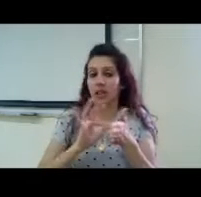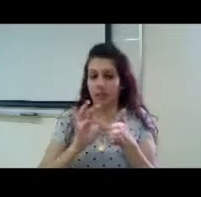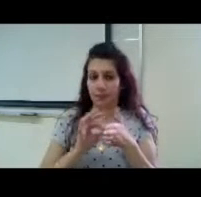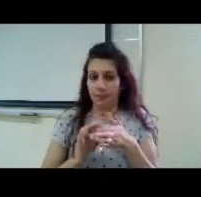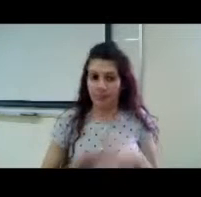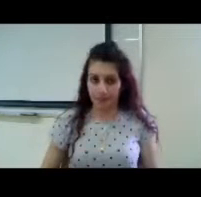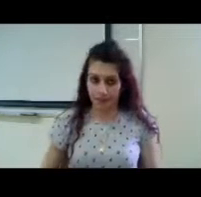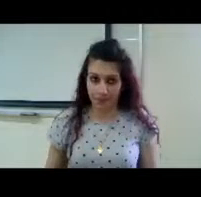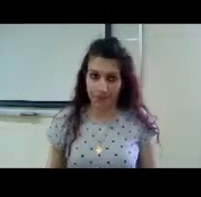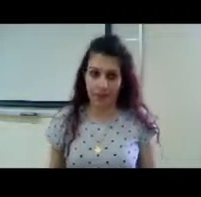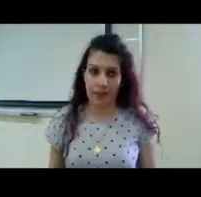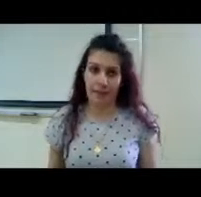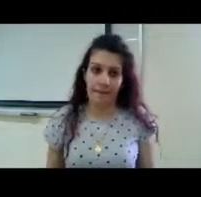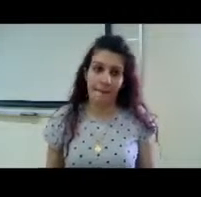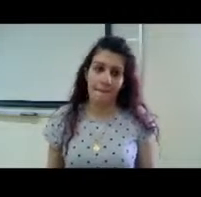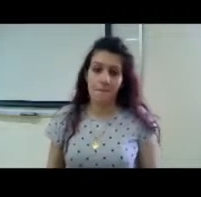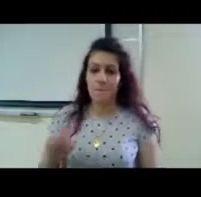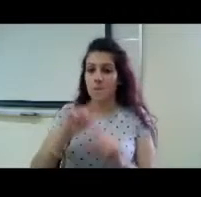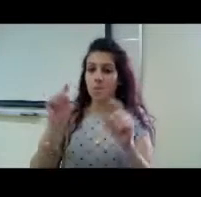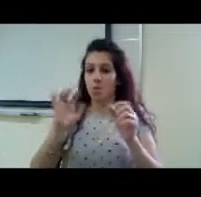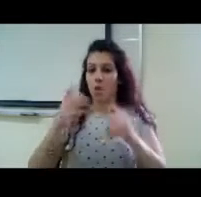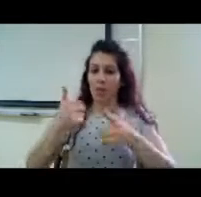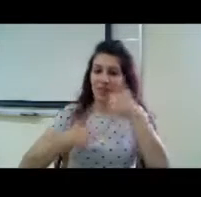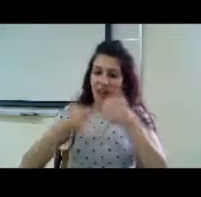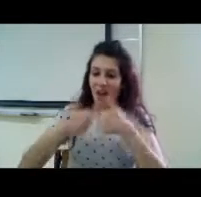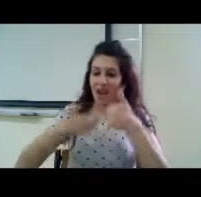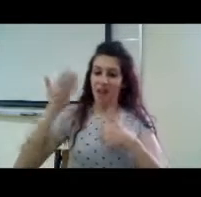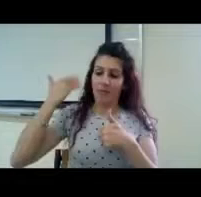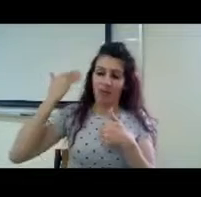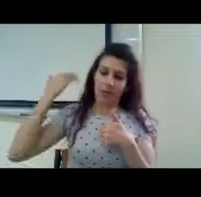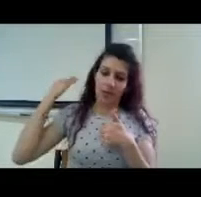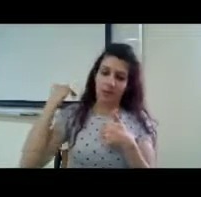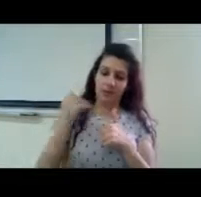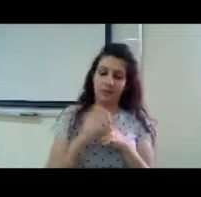make Calibri with align content available to learners during this time